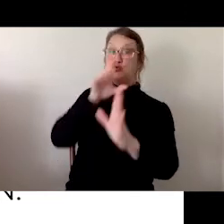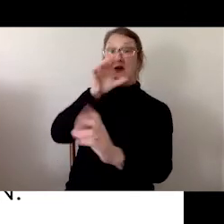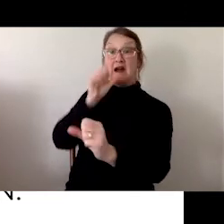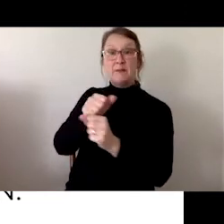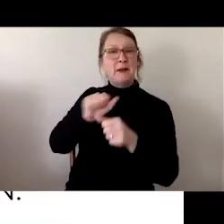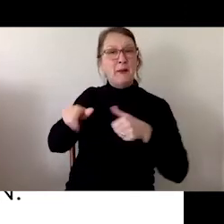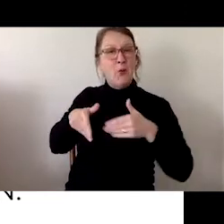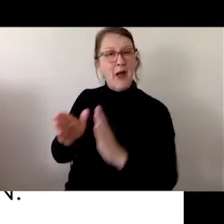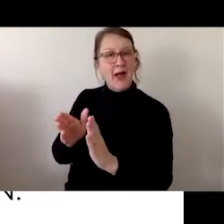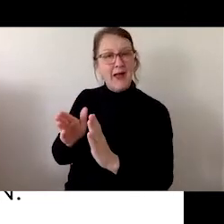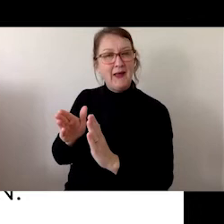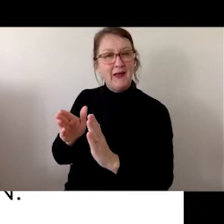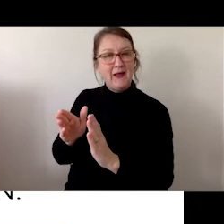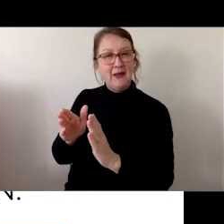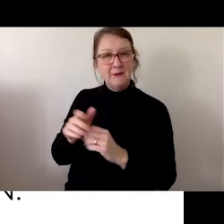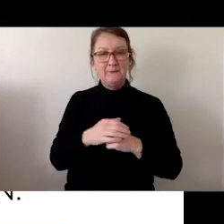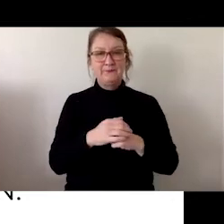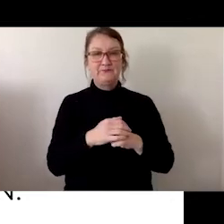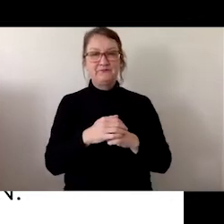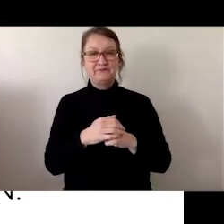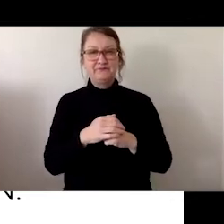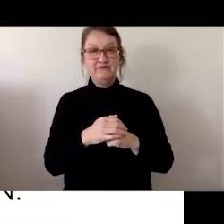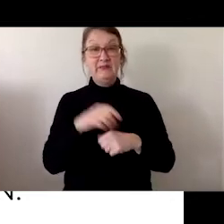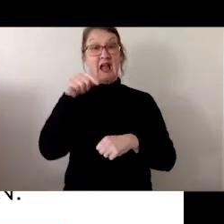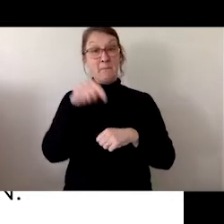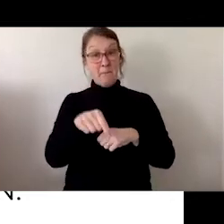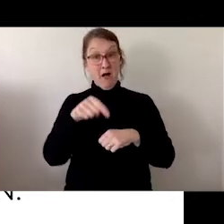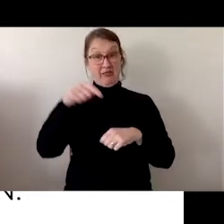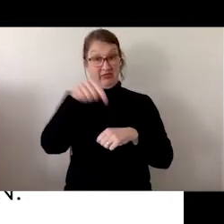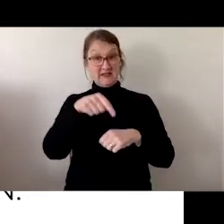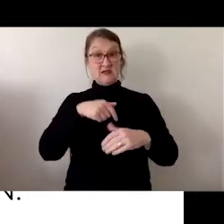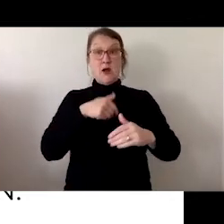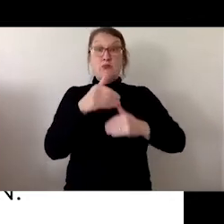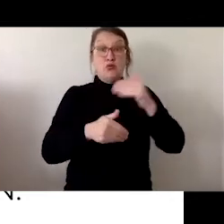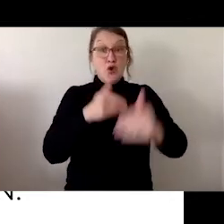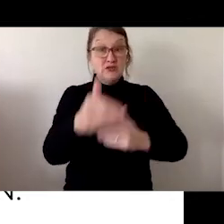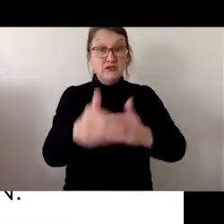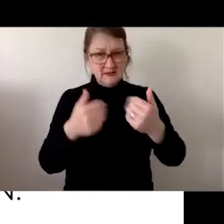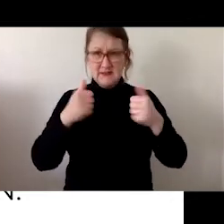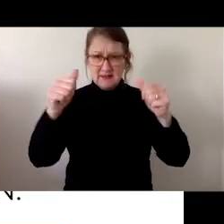Again, work with me - the process works. This is the second step of this whole approach.